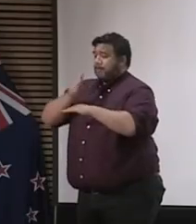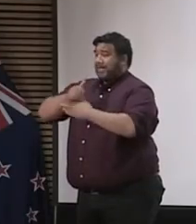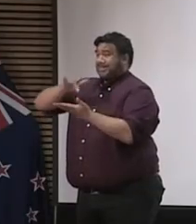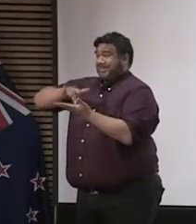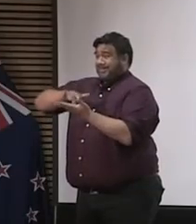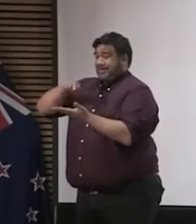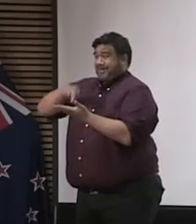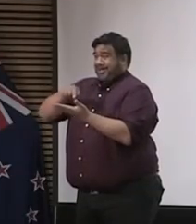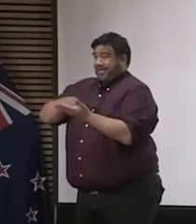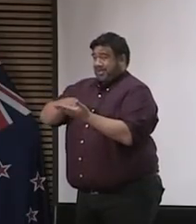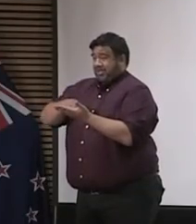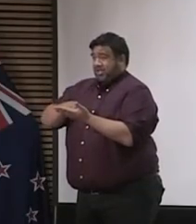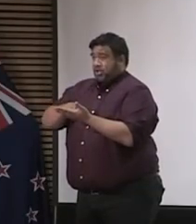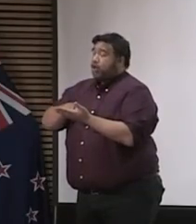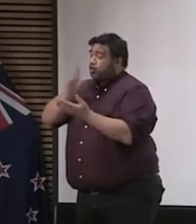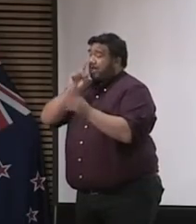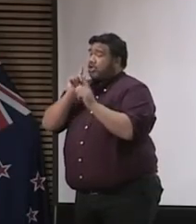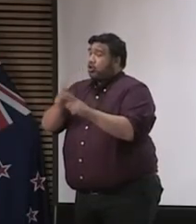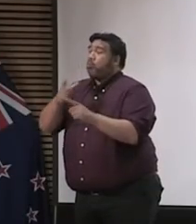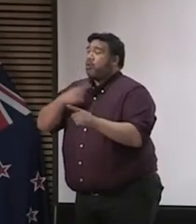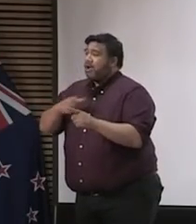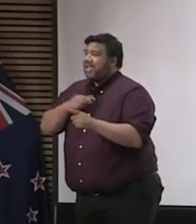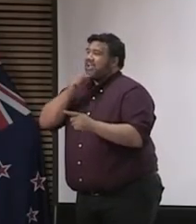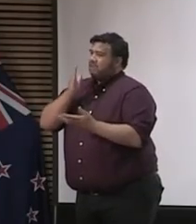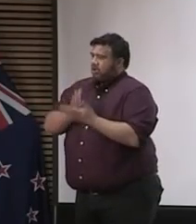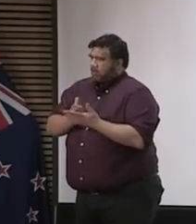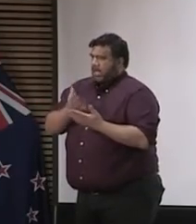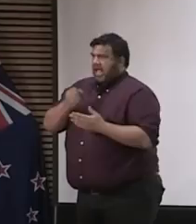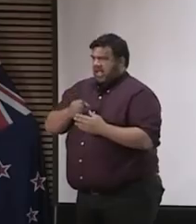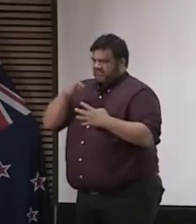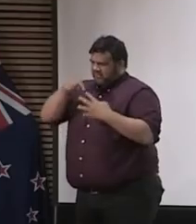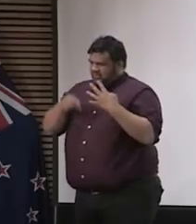are symptomatic, either referred by health line or a general practitioner or if someone